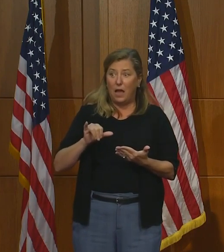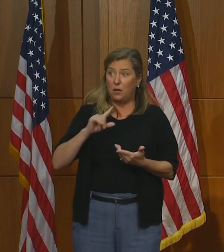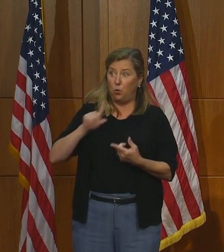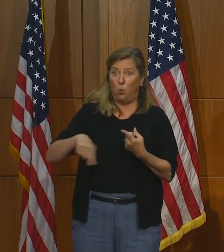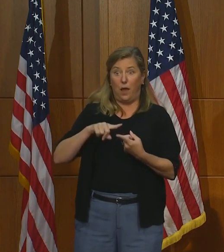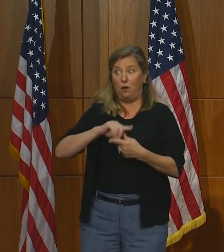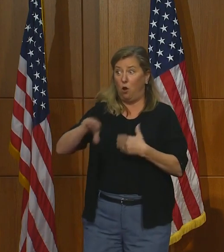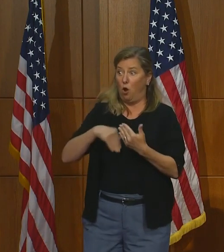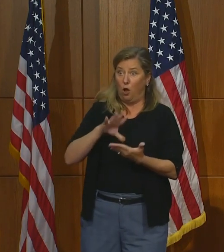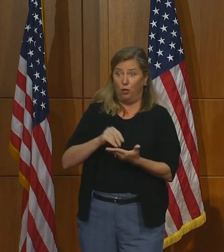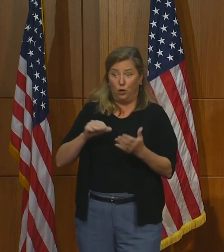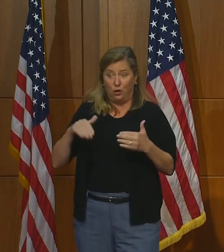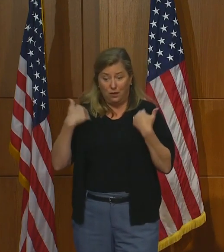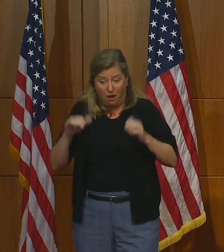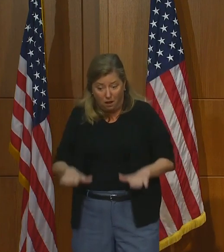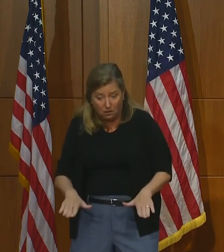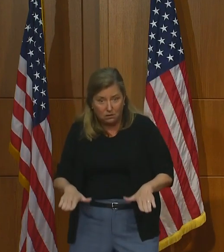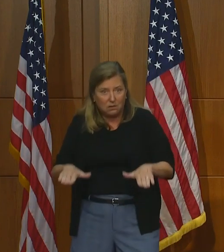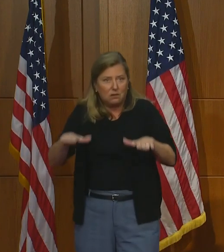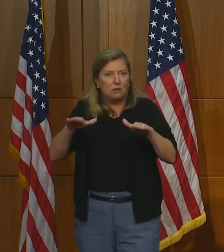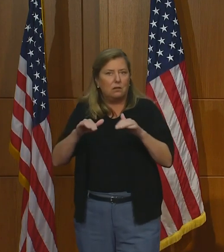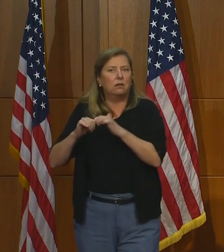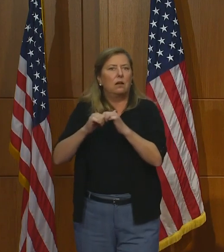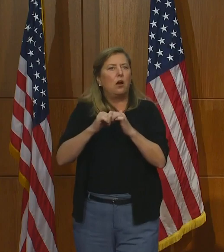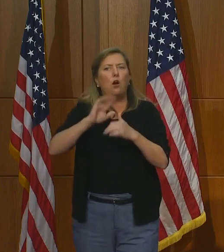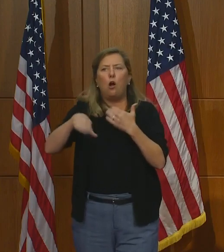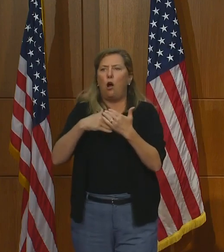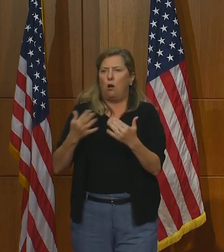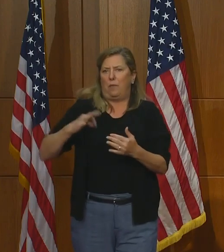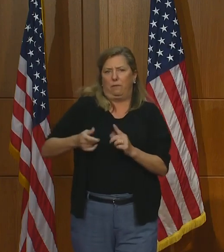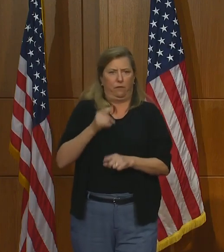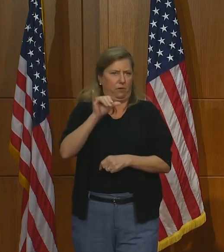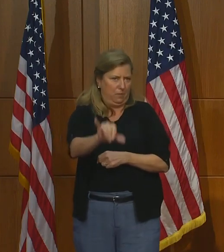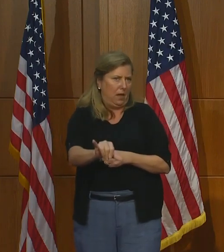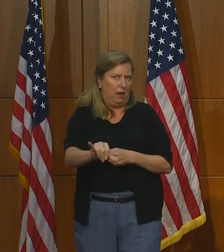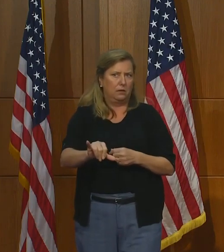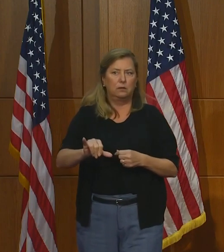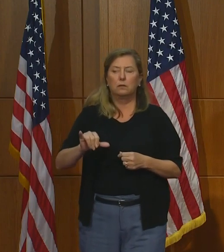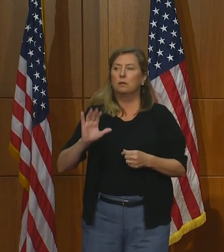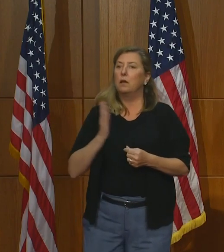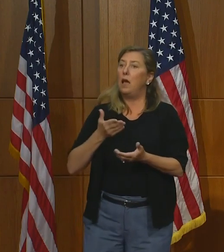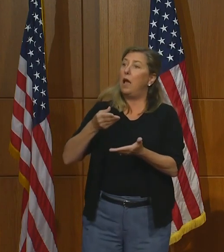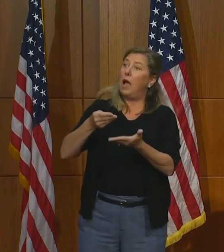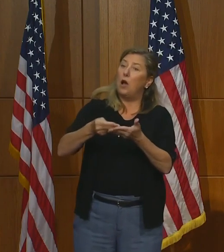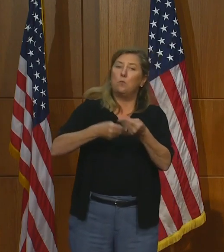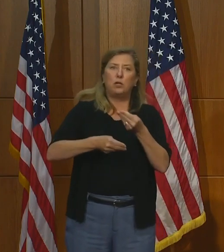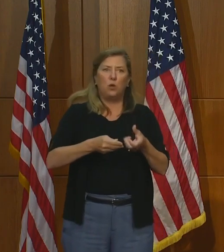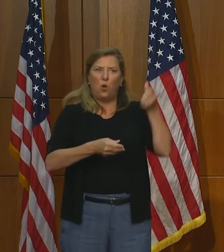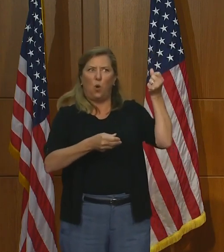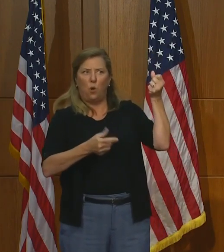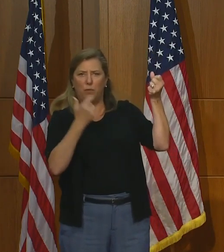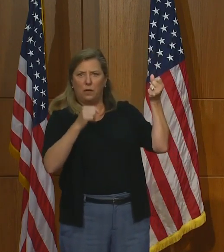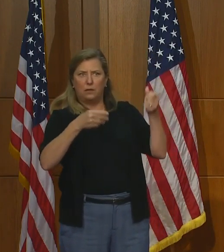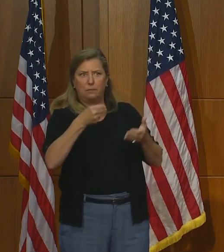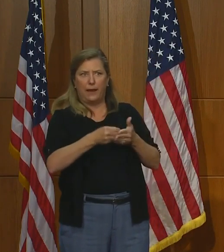IS REALLY THE TIDE THAT LIFTS ALL BOATS AND- WHILE WE'VE HAD